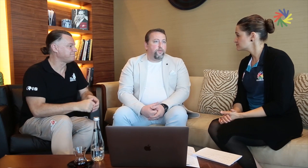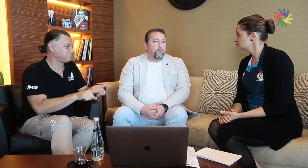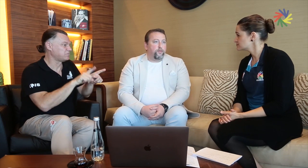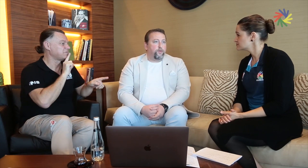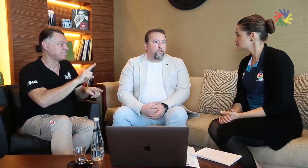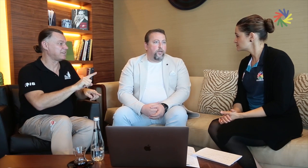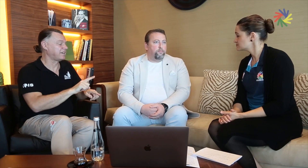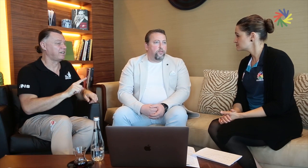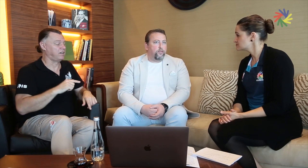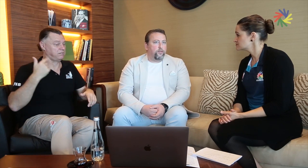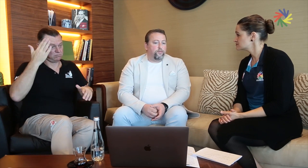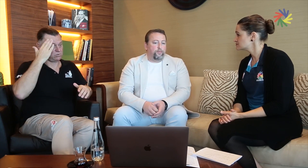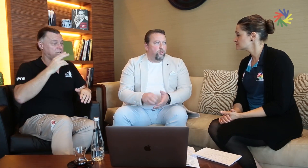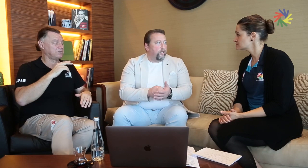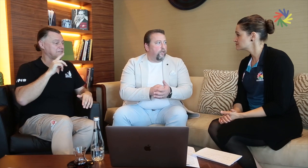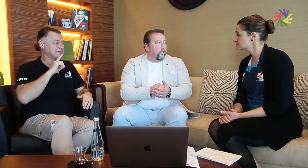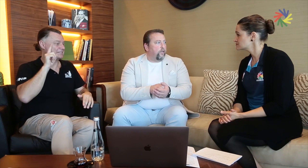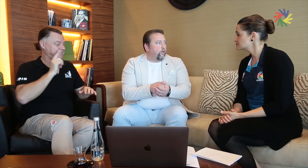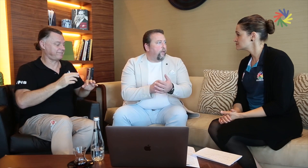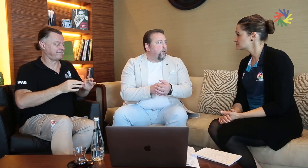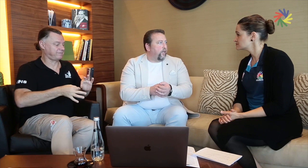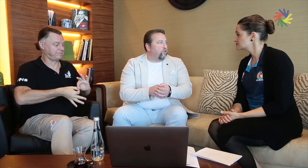devices such as iPhone app.